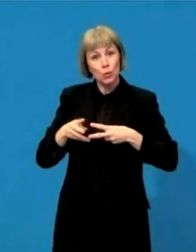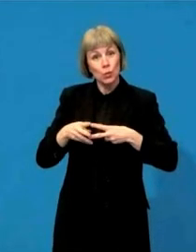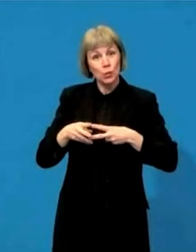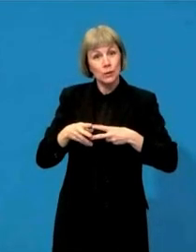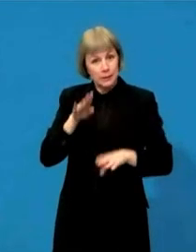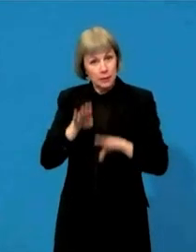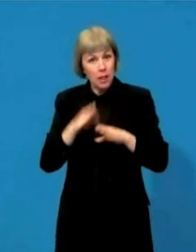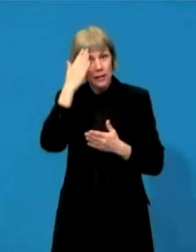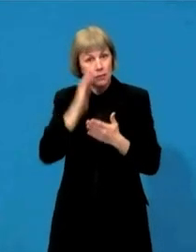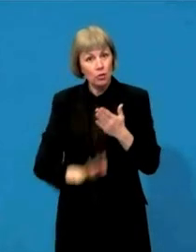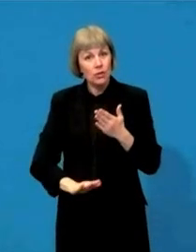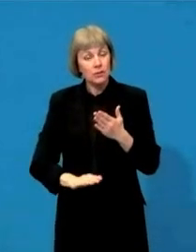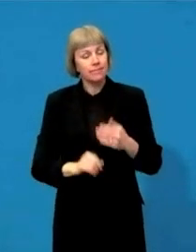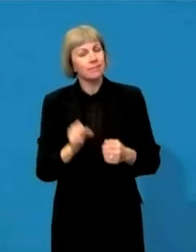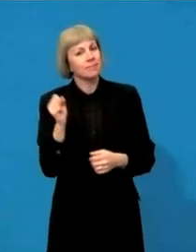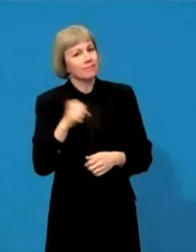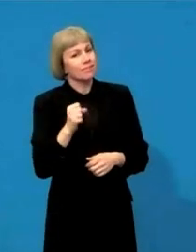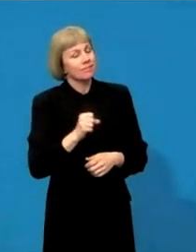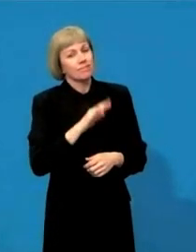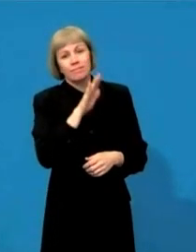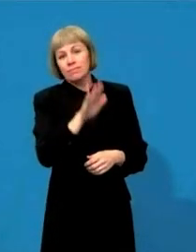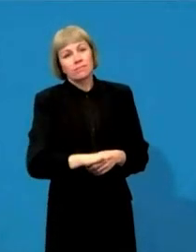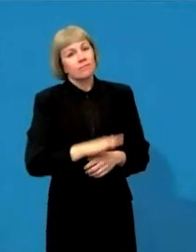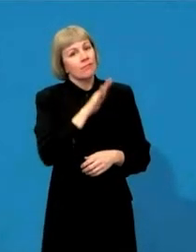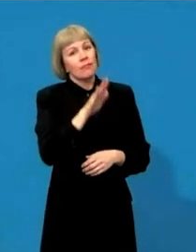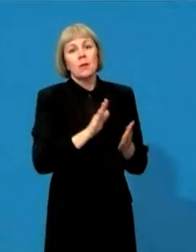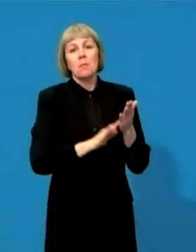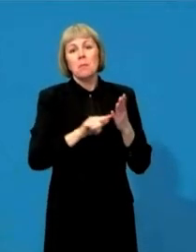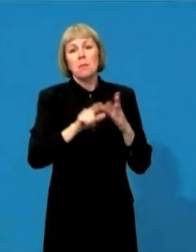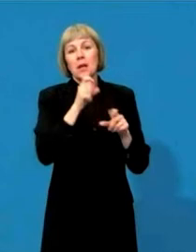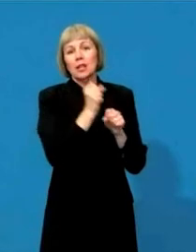Poor Mudge. I don't - I have walked alongside him throughout the whole process,